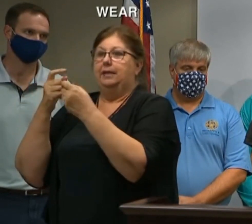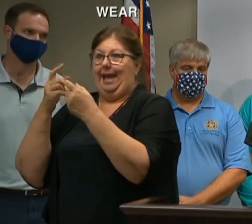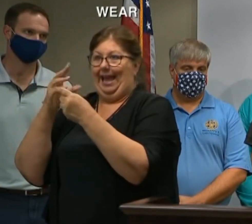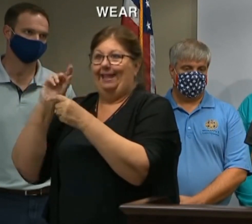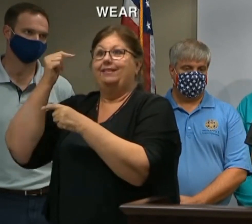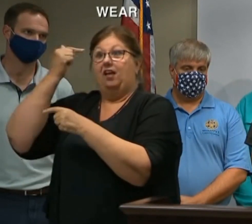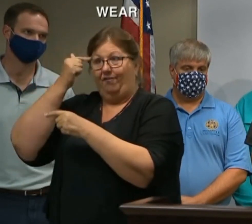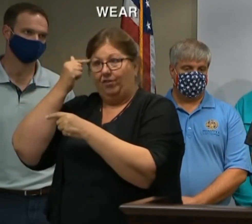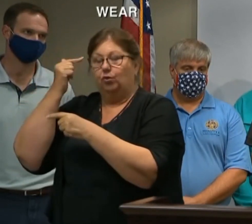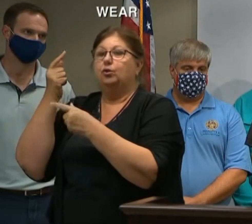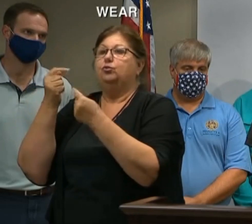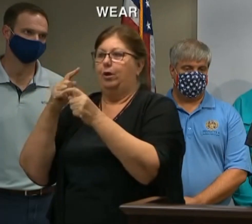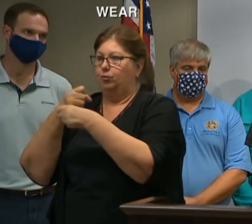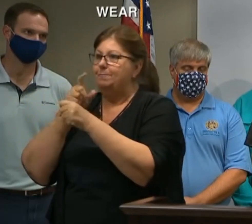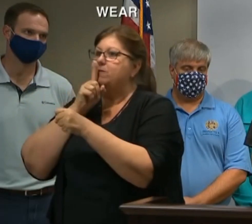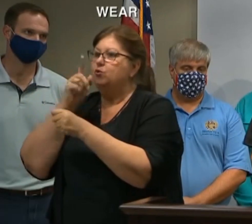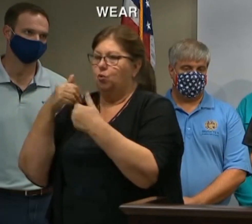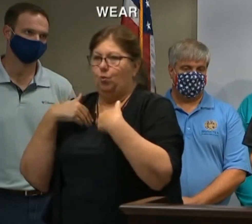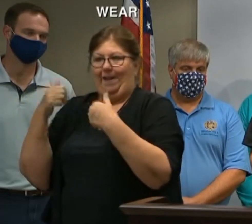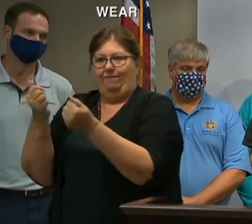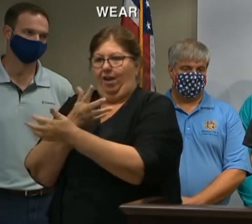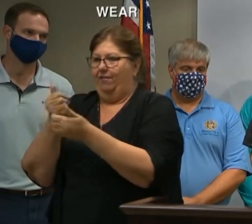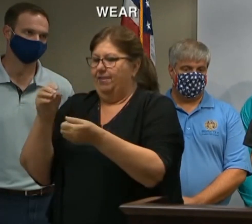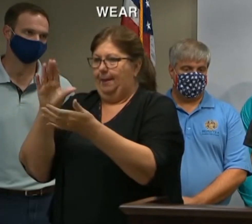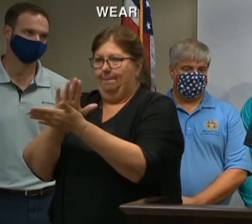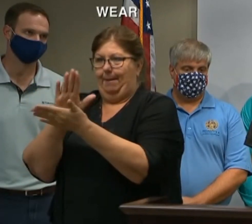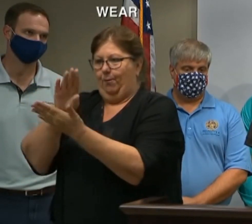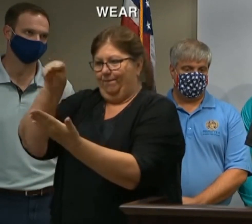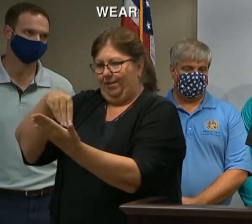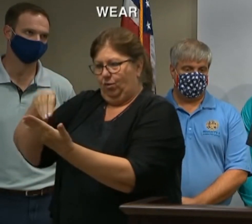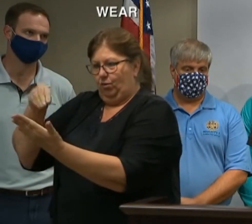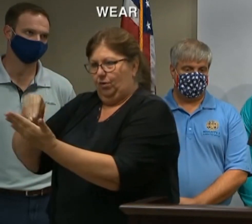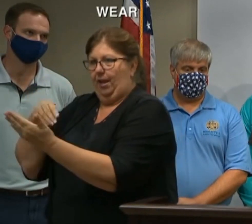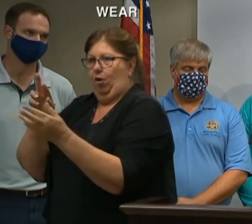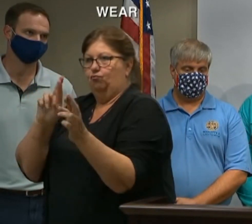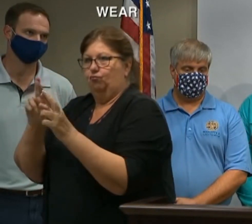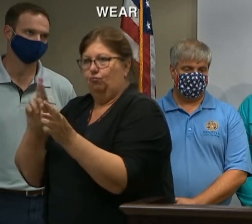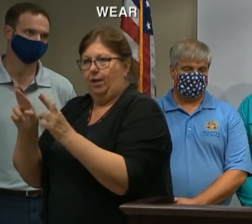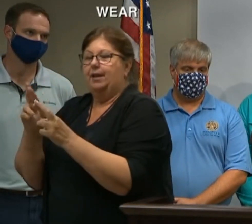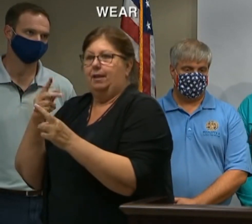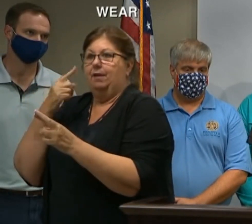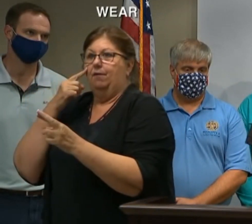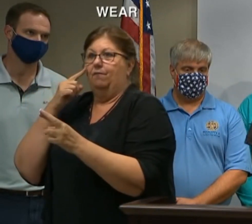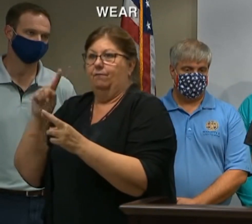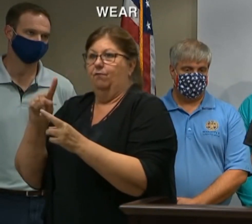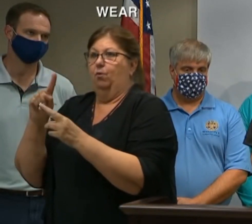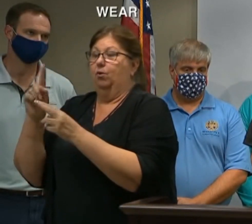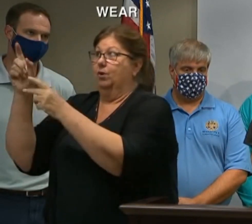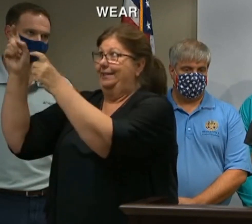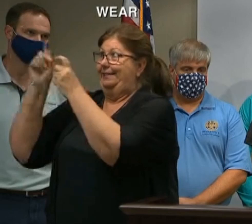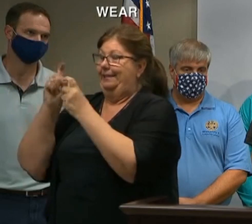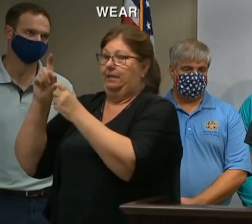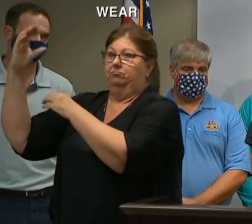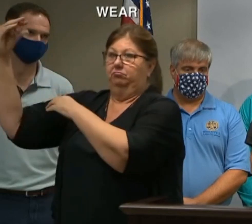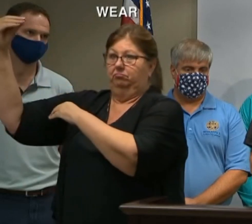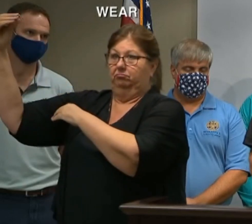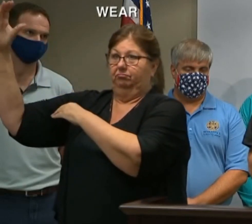the state had everything it needed to provide uh mercy protective actions uh before and after the storm uh that that will continue uh we're